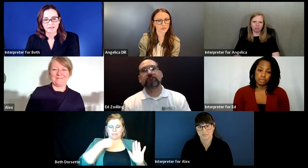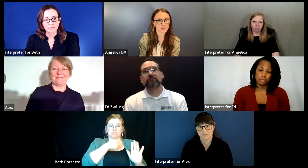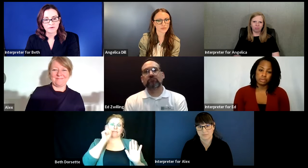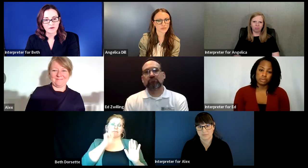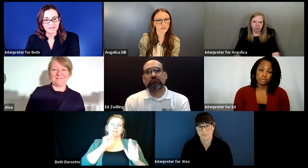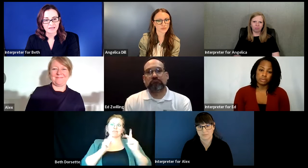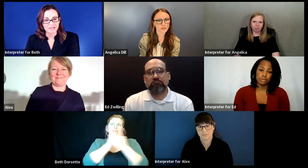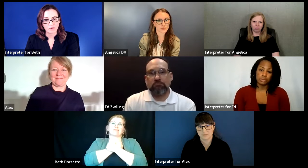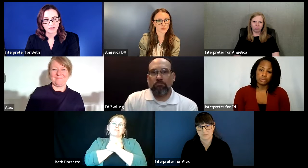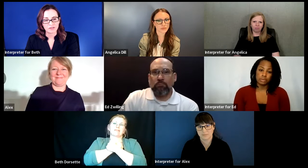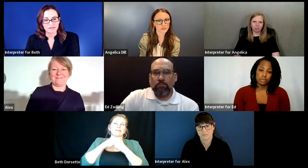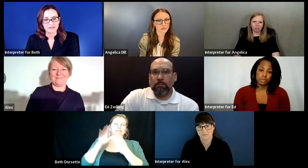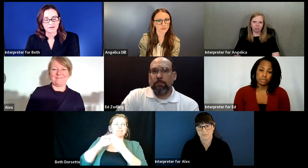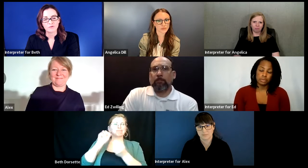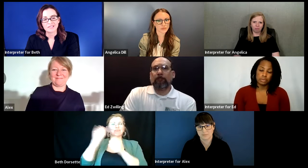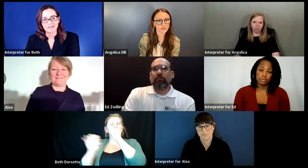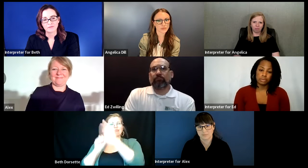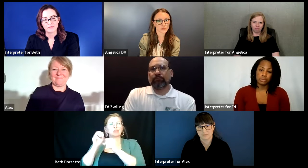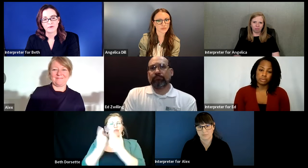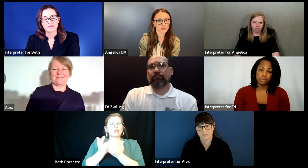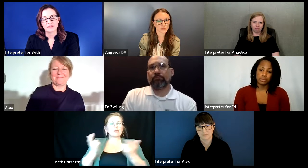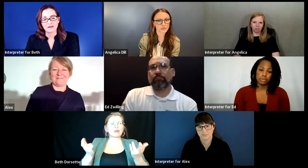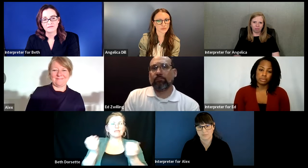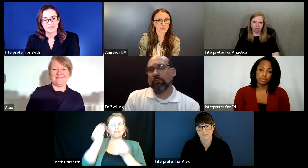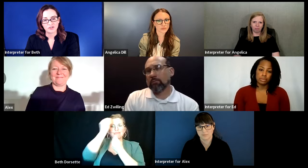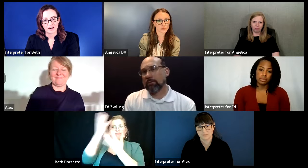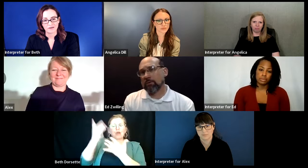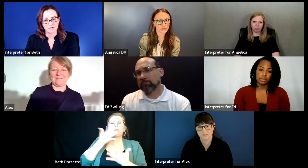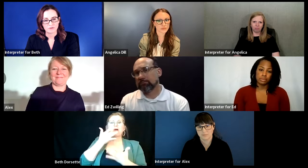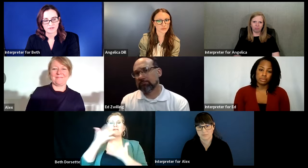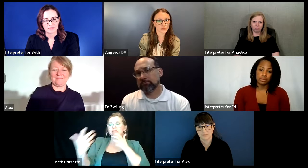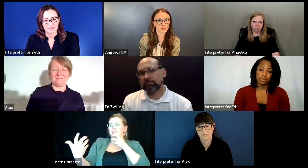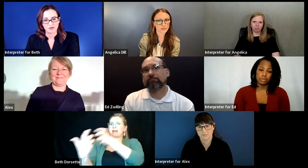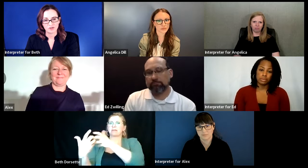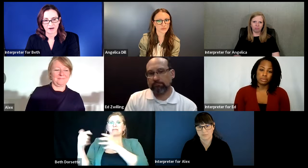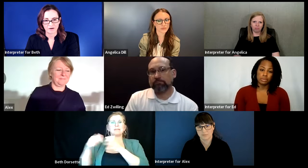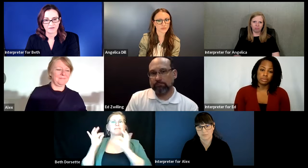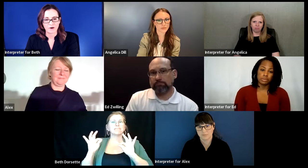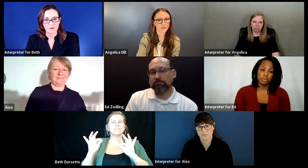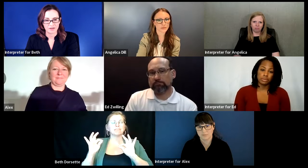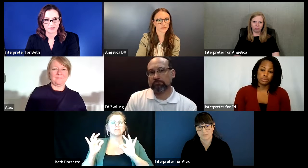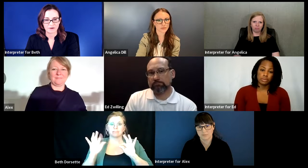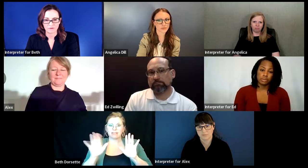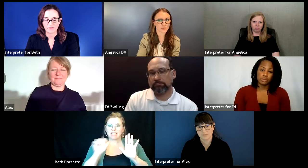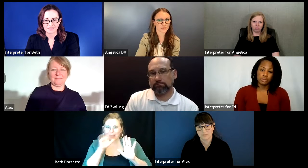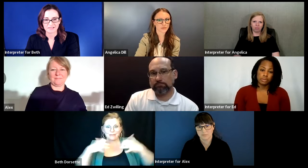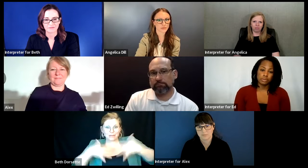Don't be afraid to ask that question. We as Deaf people love to share the resources and share the accommodations that work for